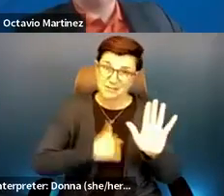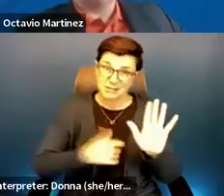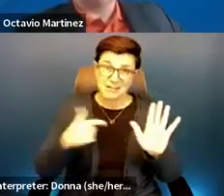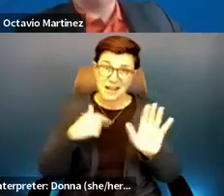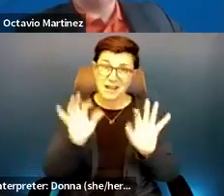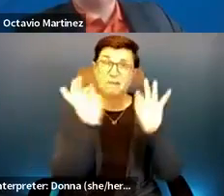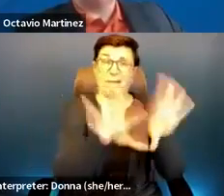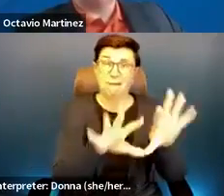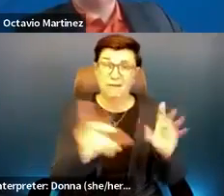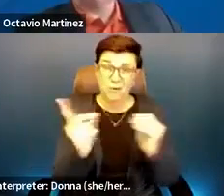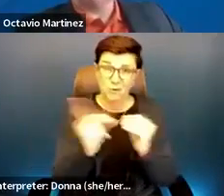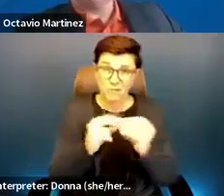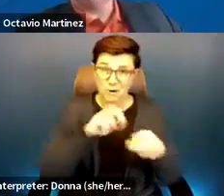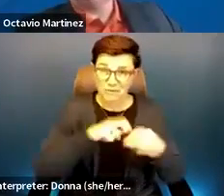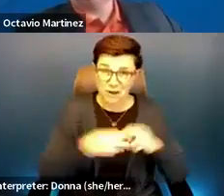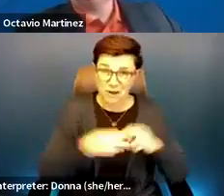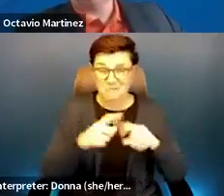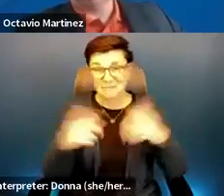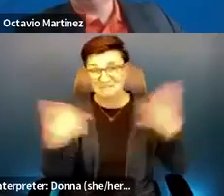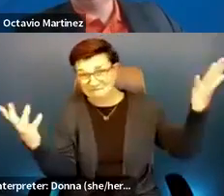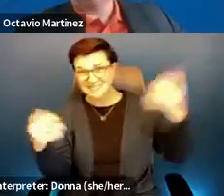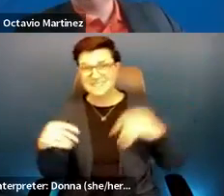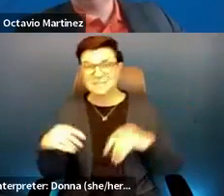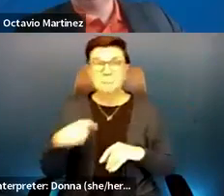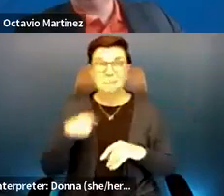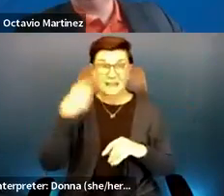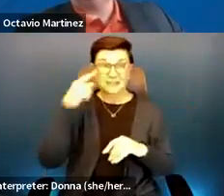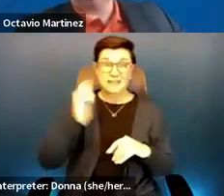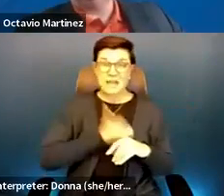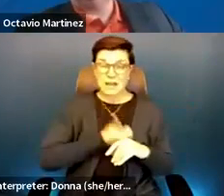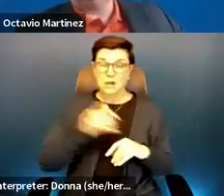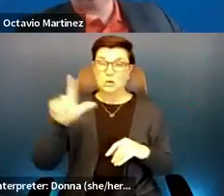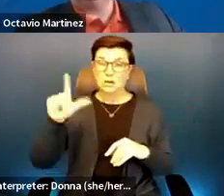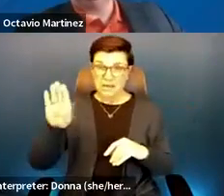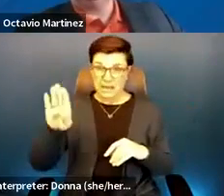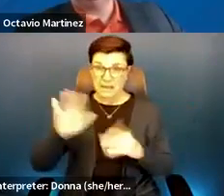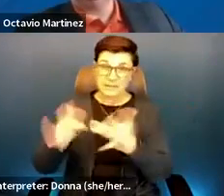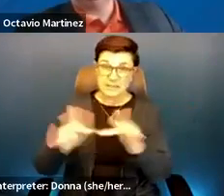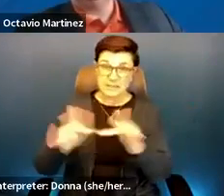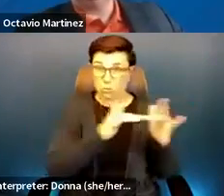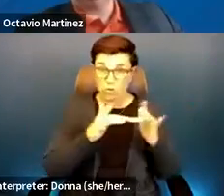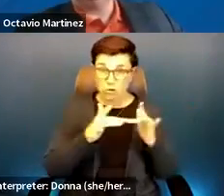but I think that the LRN is just essential in any response